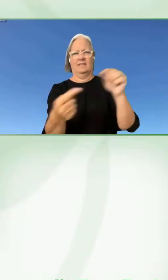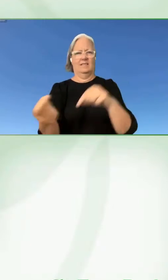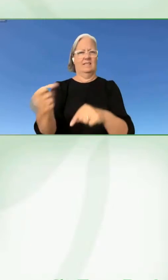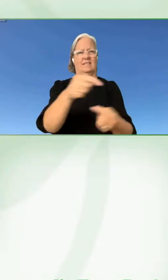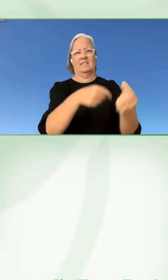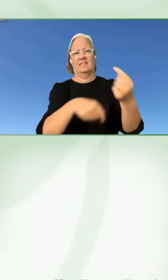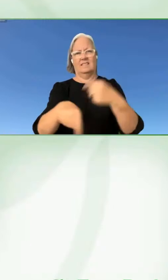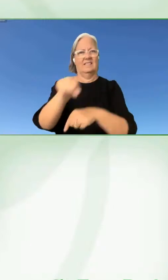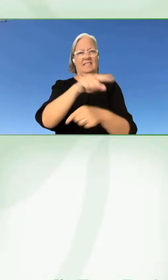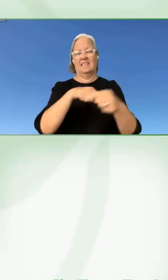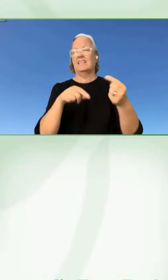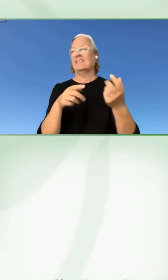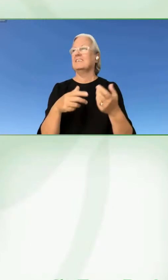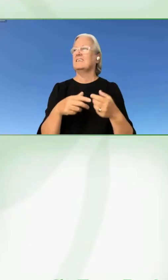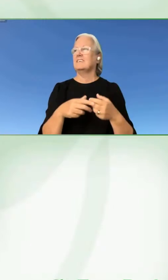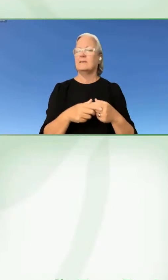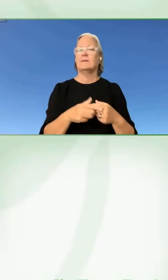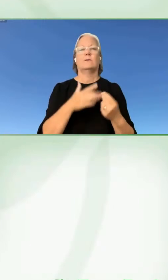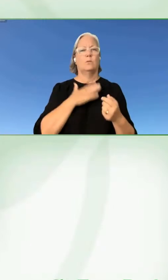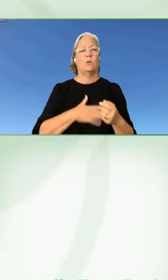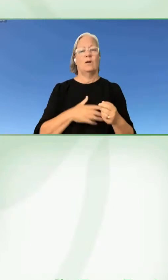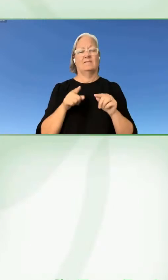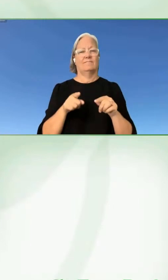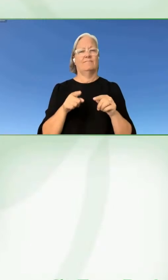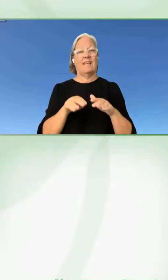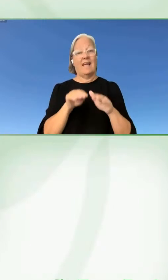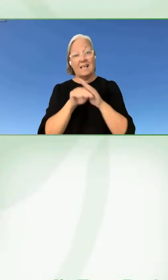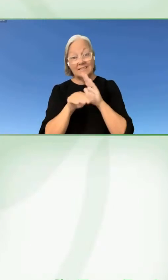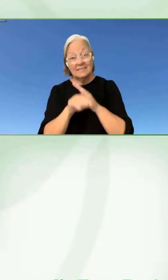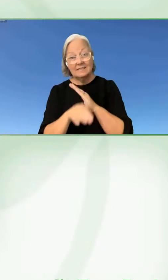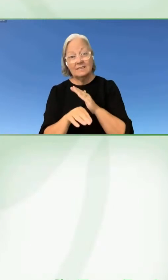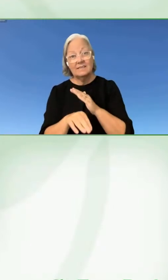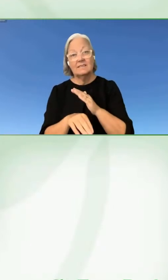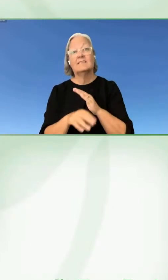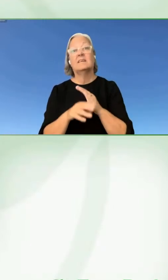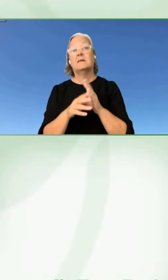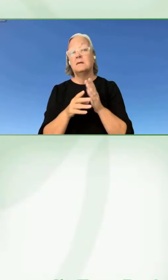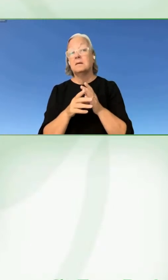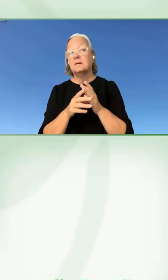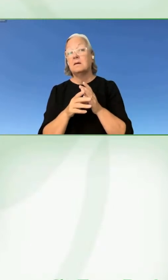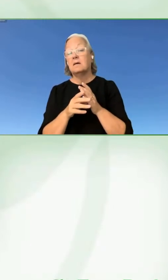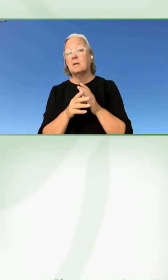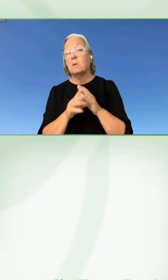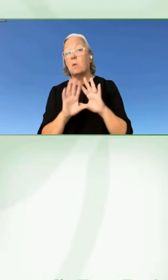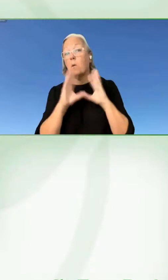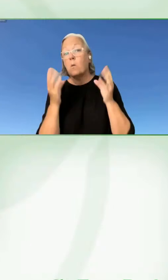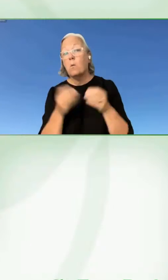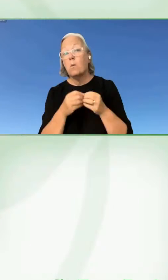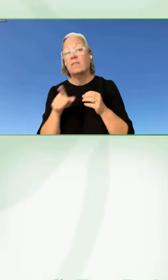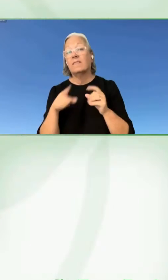We have got different governments structures, pension funds, funds and people with disabilities, welfare offices – we are trying to... And actually, administrative centres. Already five points or you can enter the system.